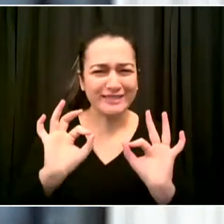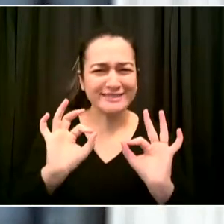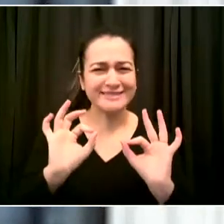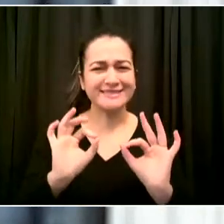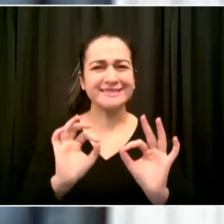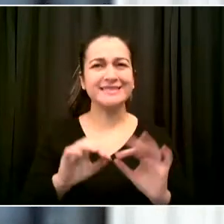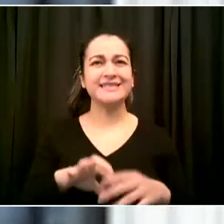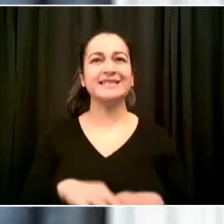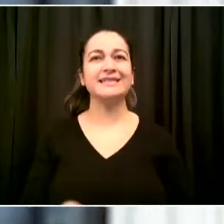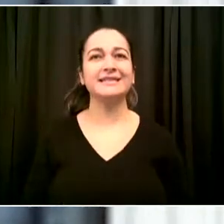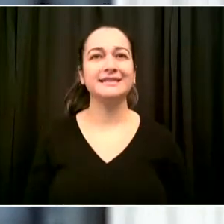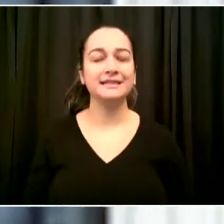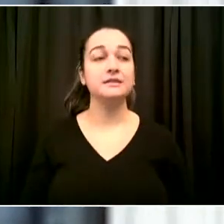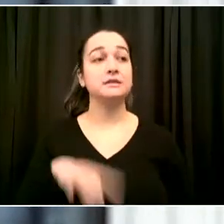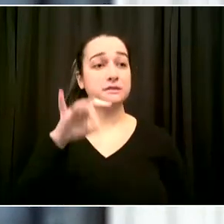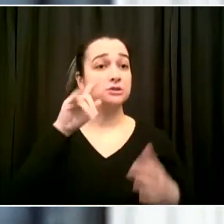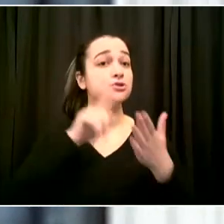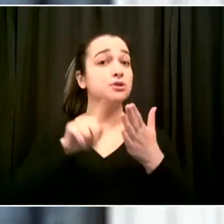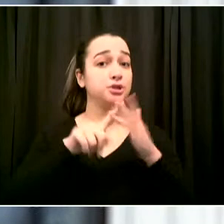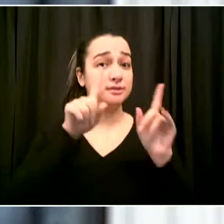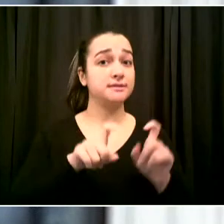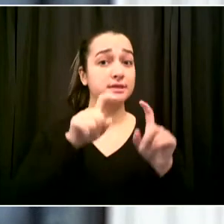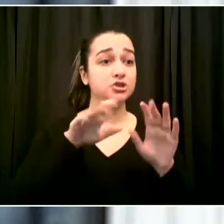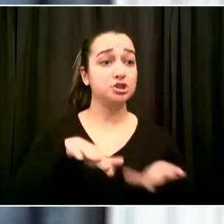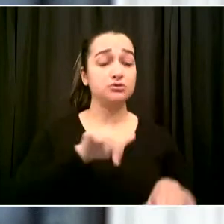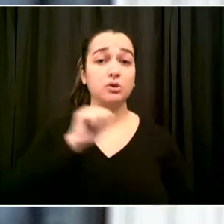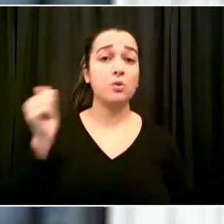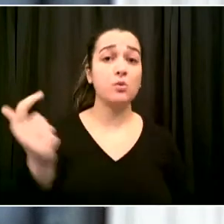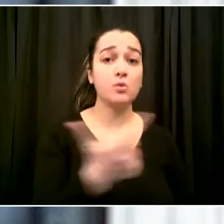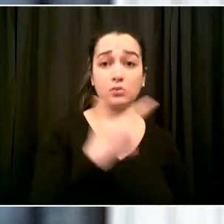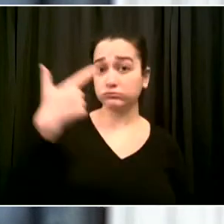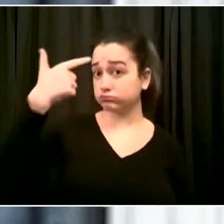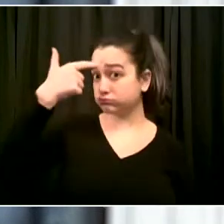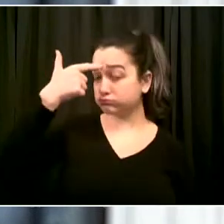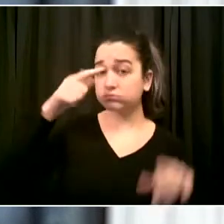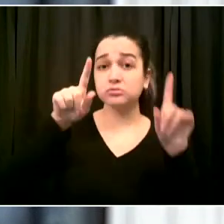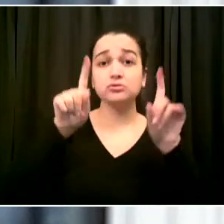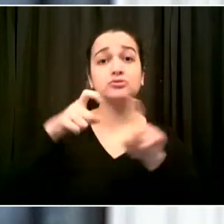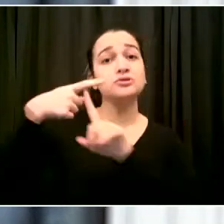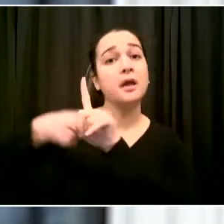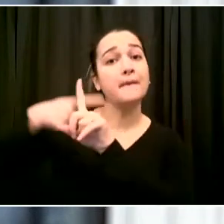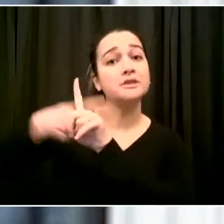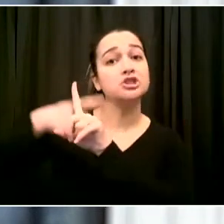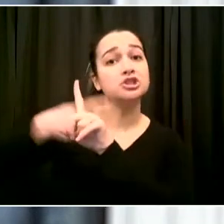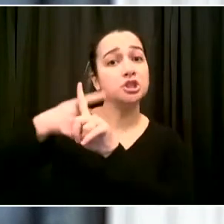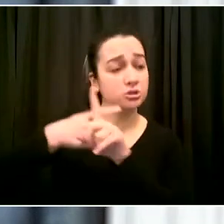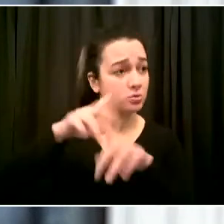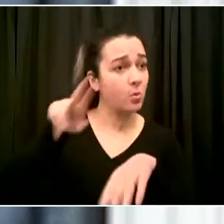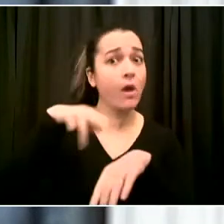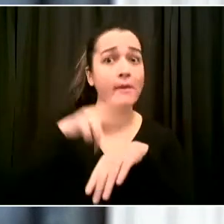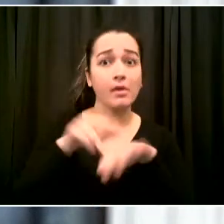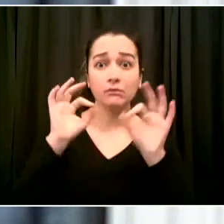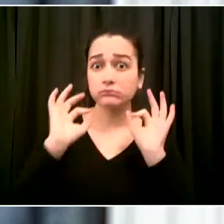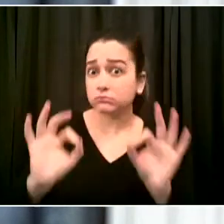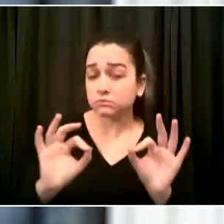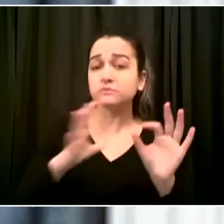TAKEN, STUDENTS BEING TESTED. THTHNKA YOU TO THE